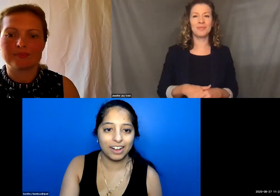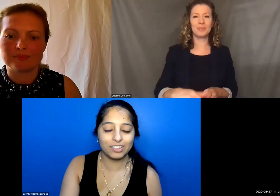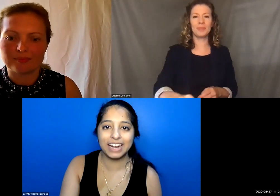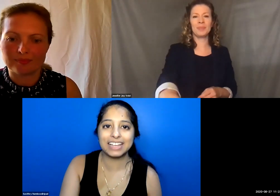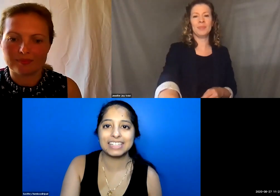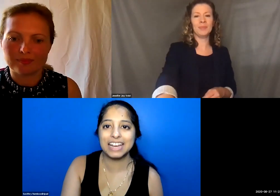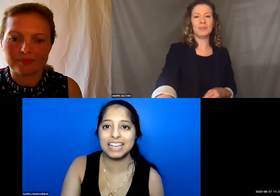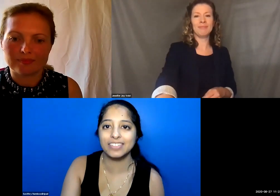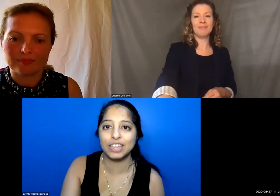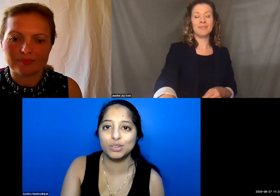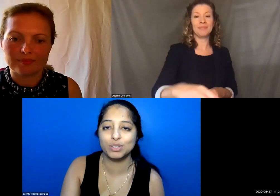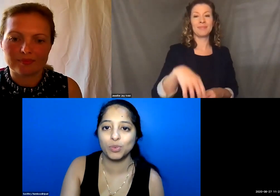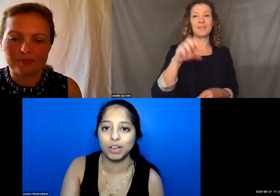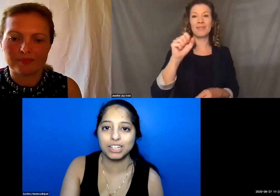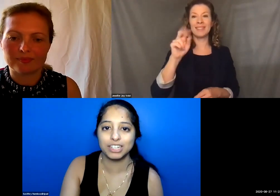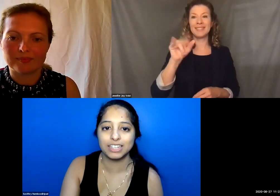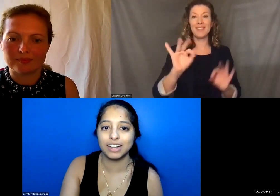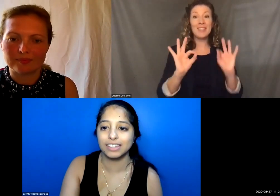Savithry Namboodiripad: Aright exciting thank you so much natalia